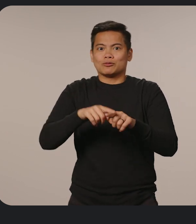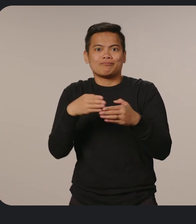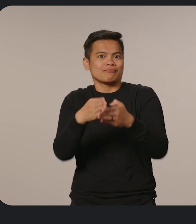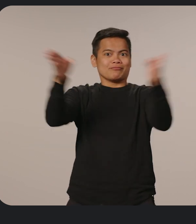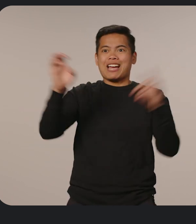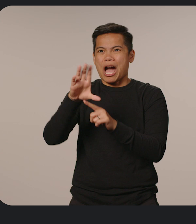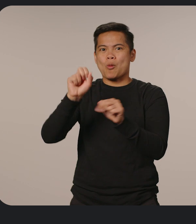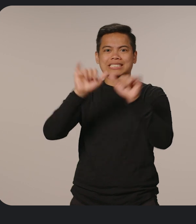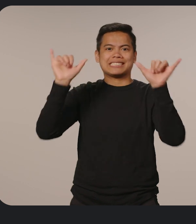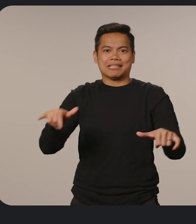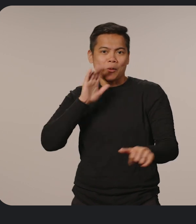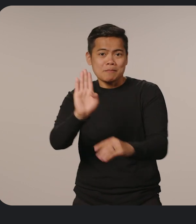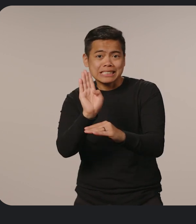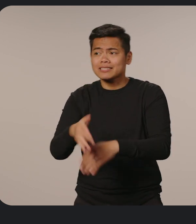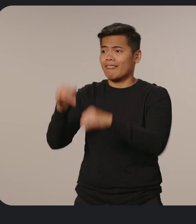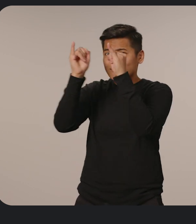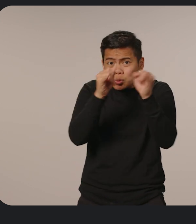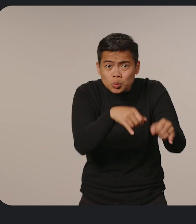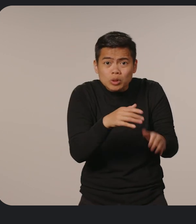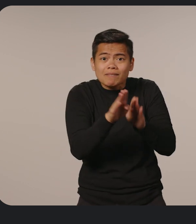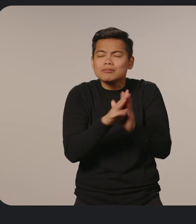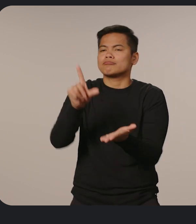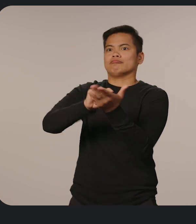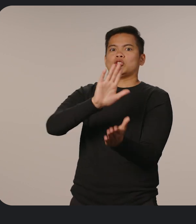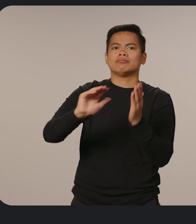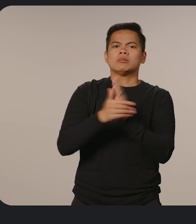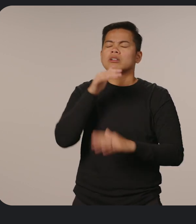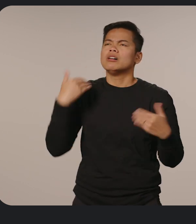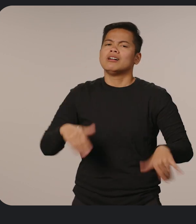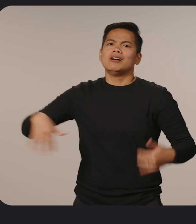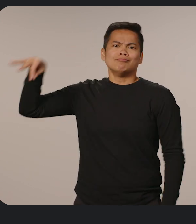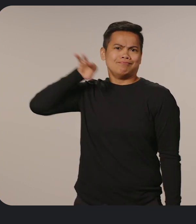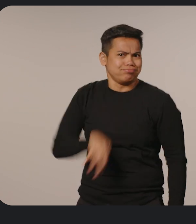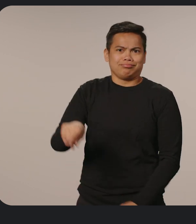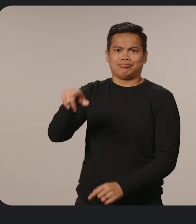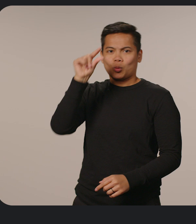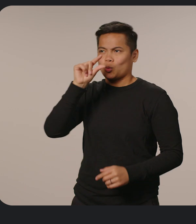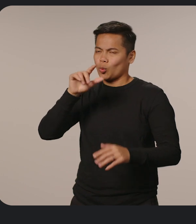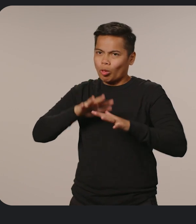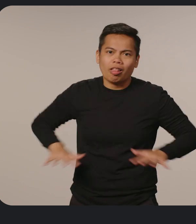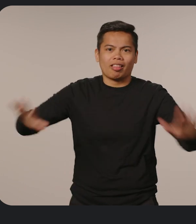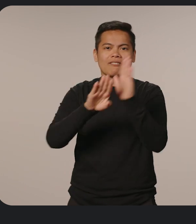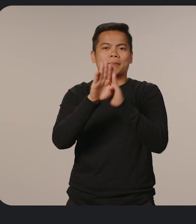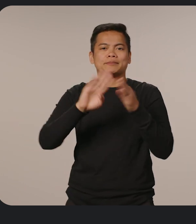ecosystem where businesses and individual developers can publish extensions that benefit the entire